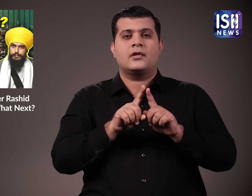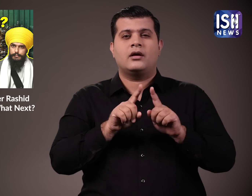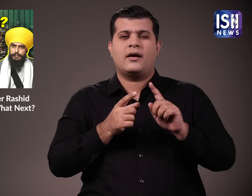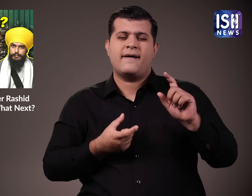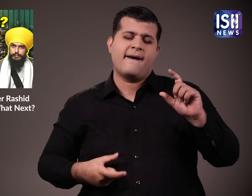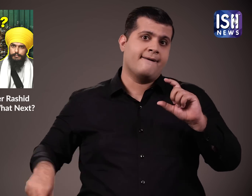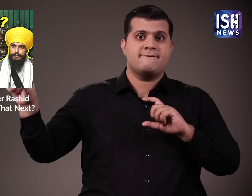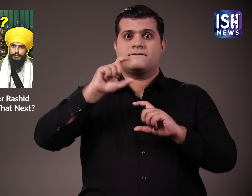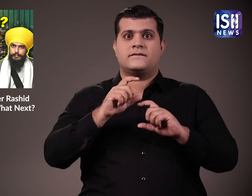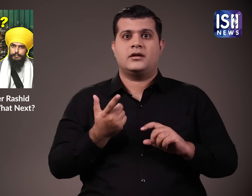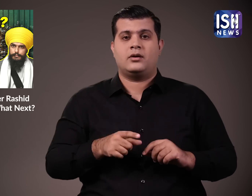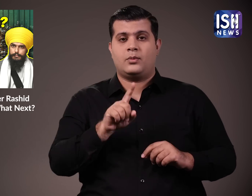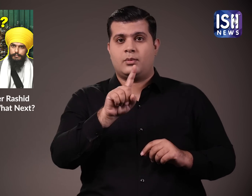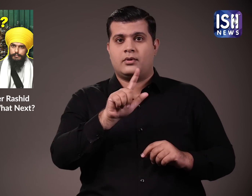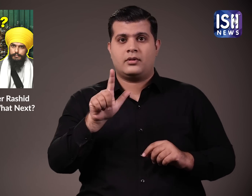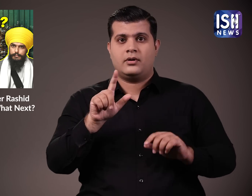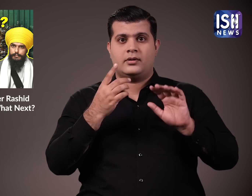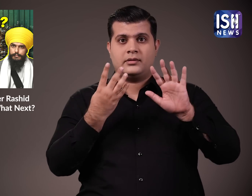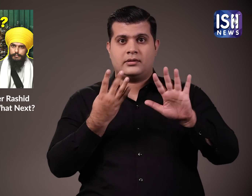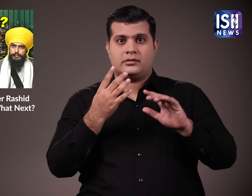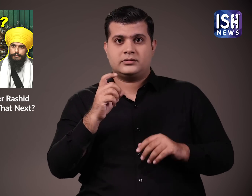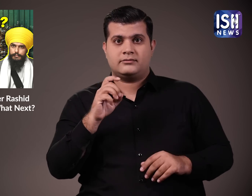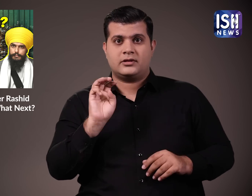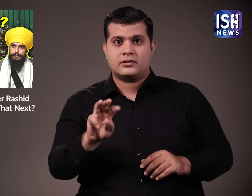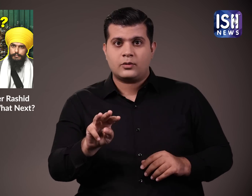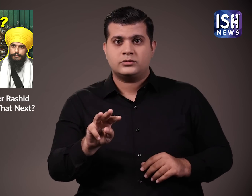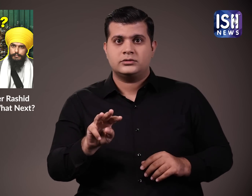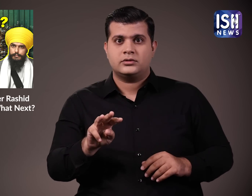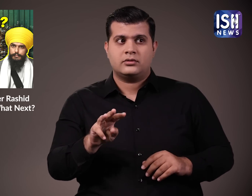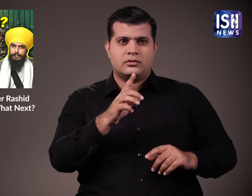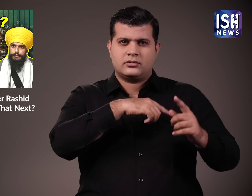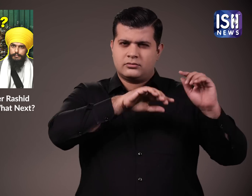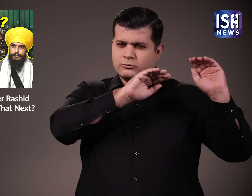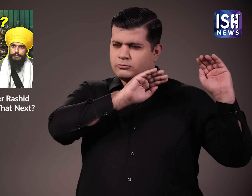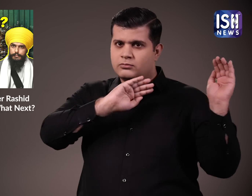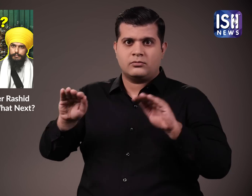He won by a huge margin of 1 lakh and 97 thousand votes.